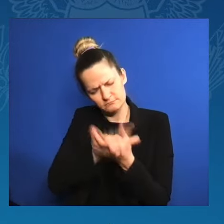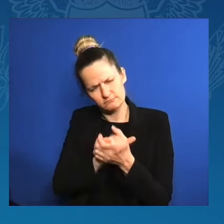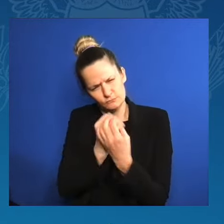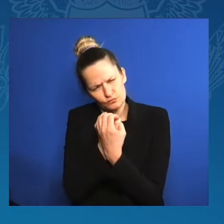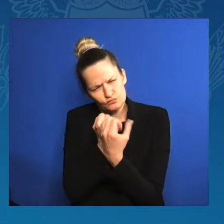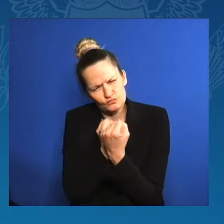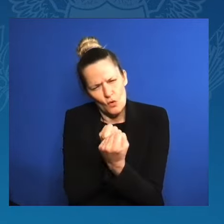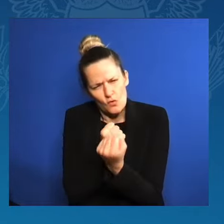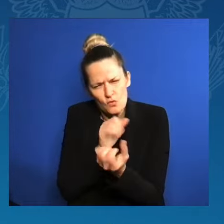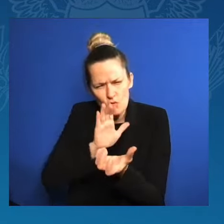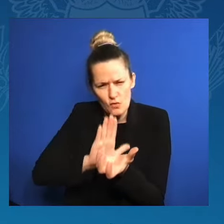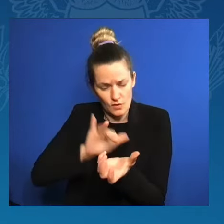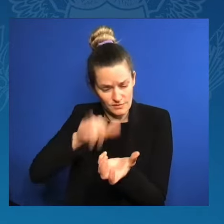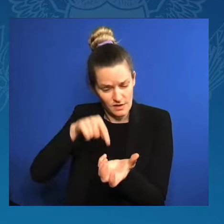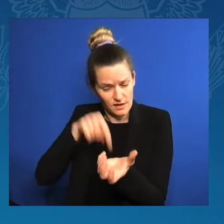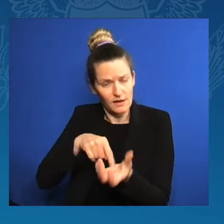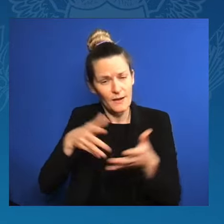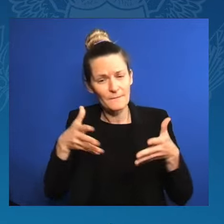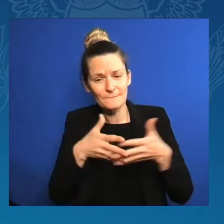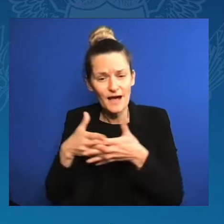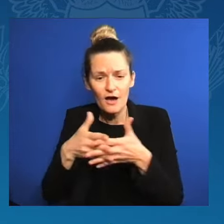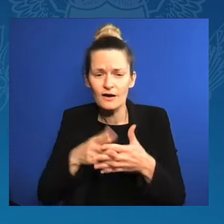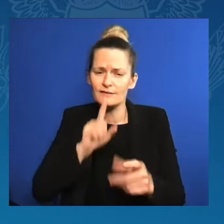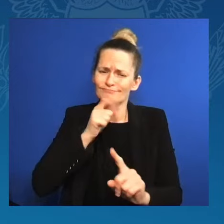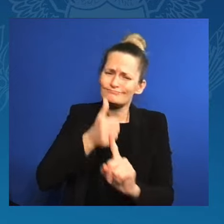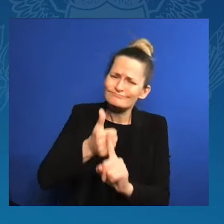A promise of freedom -- and freedom for all.